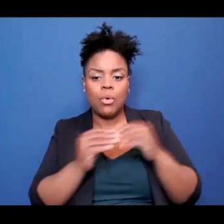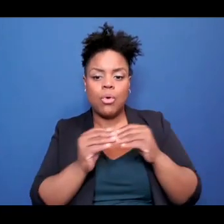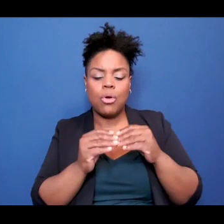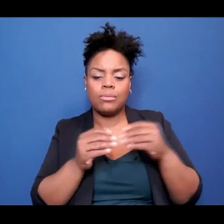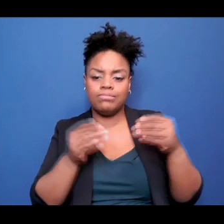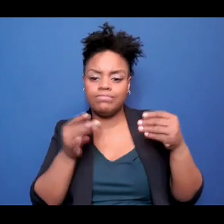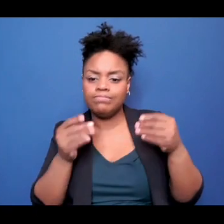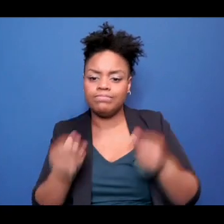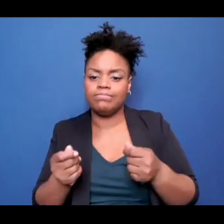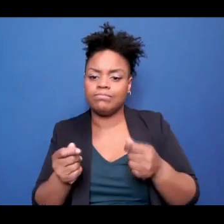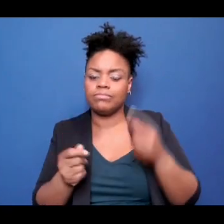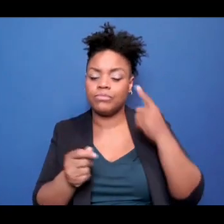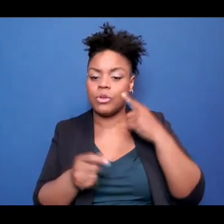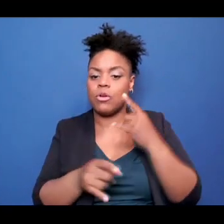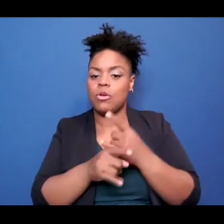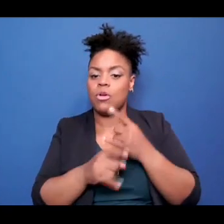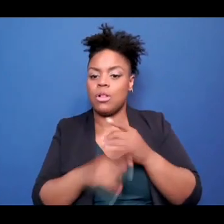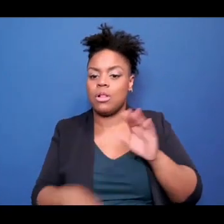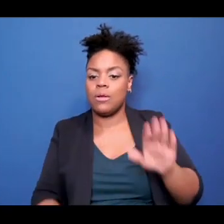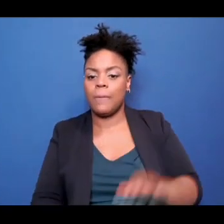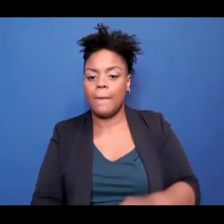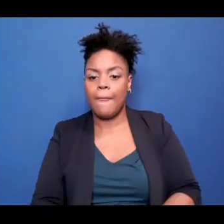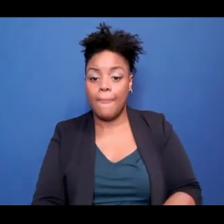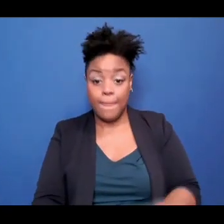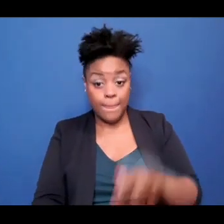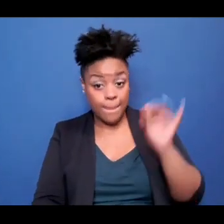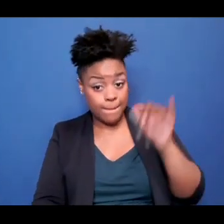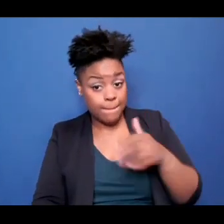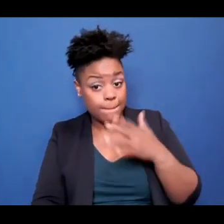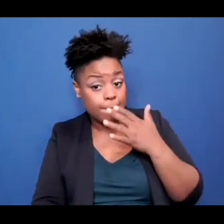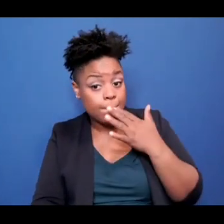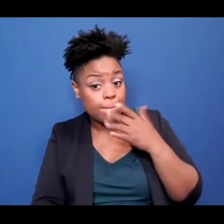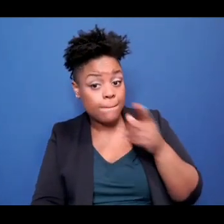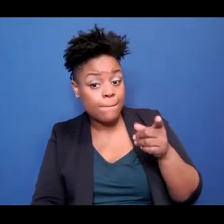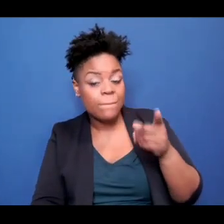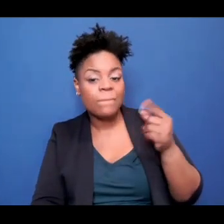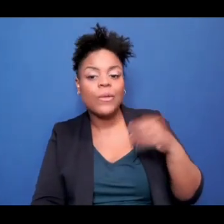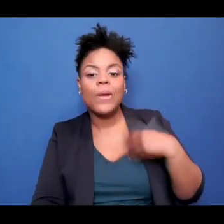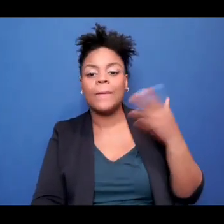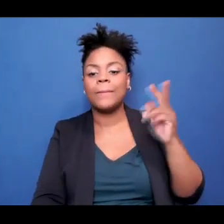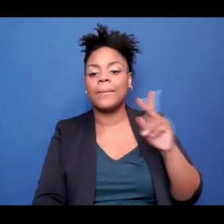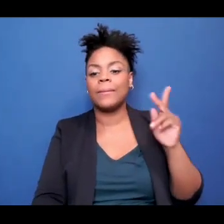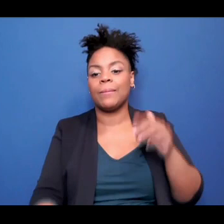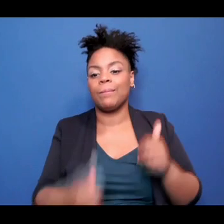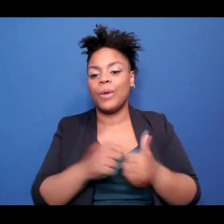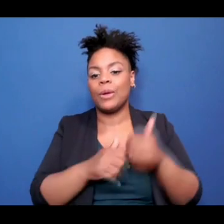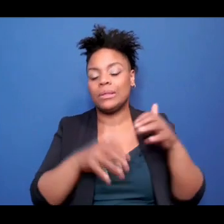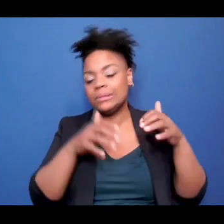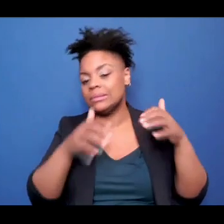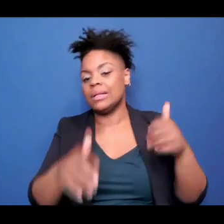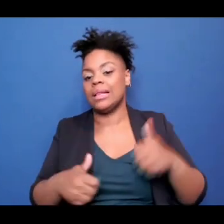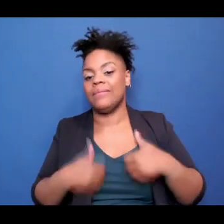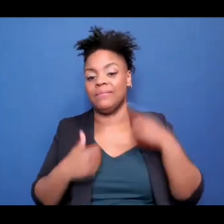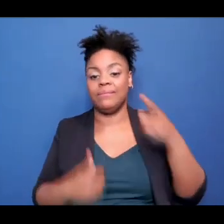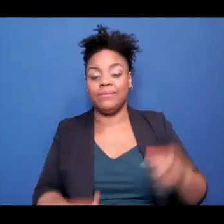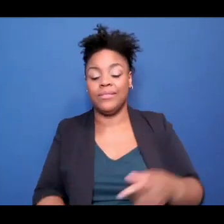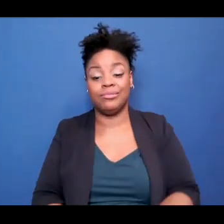HIGHER THE EXPENDITURES, AND THE DARKEST AREAS ARE PREDOMINANTLY WHITE. SO THERE'S A SIGNIFICANT MISMATCH BETWEEN CONSUMER